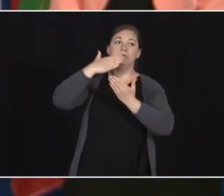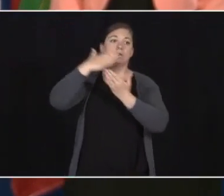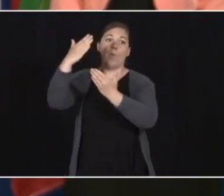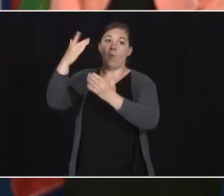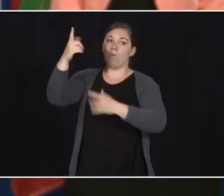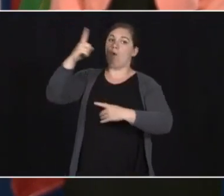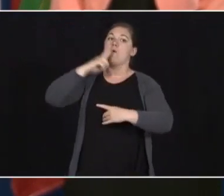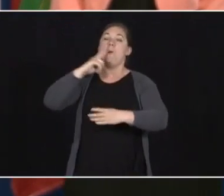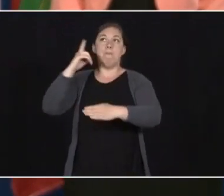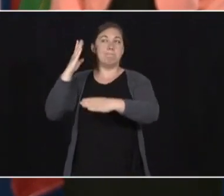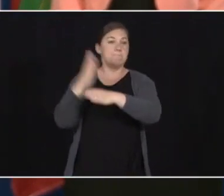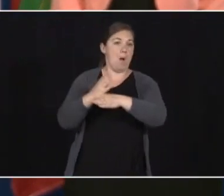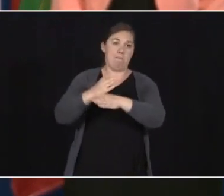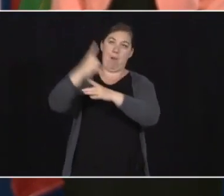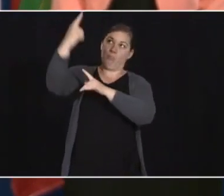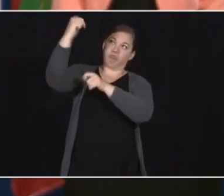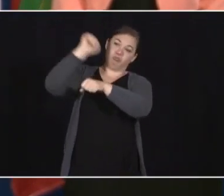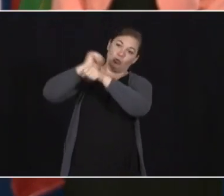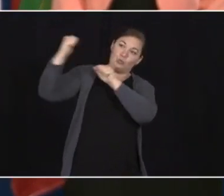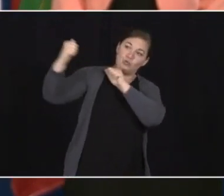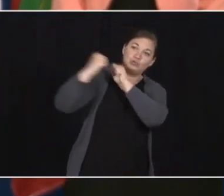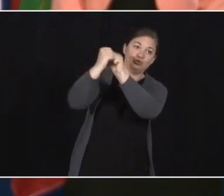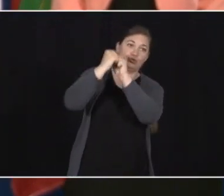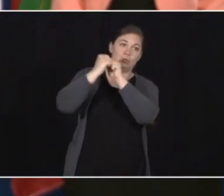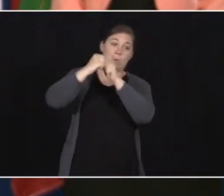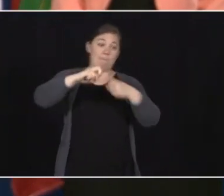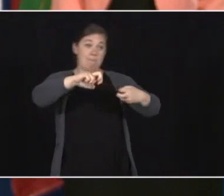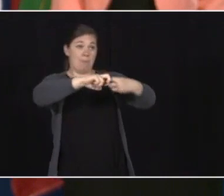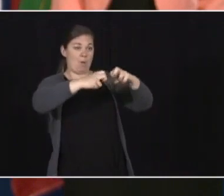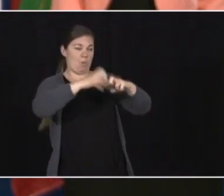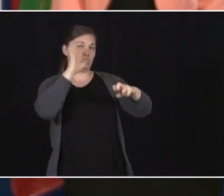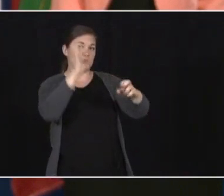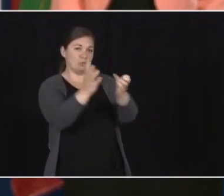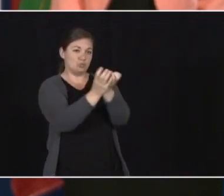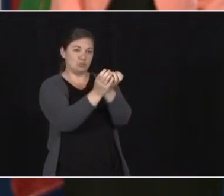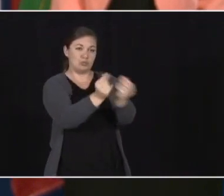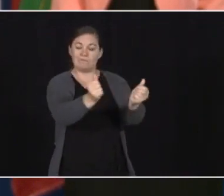We need their help if we are going to